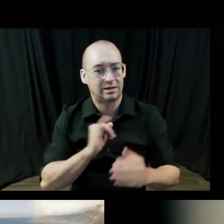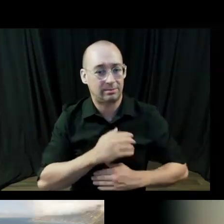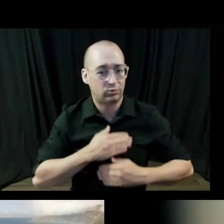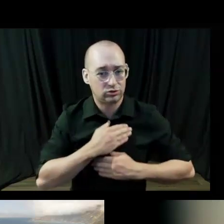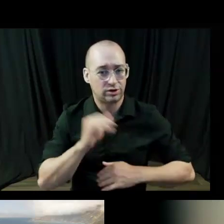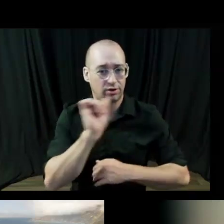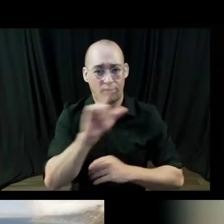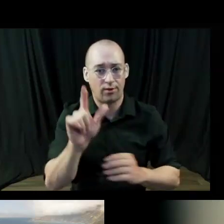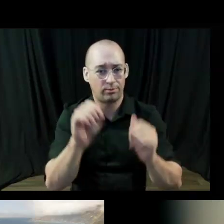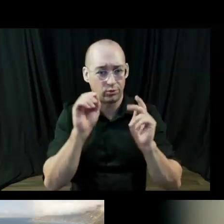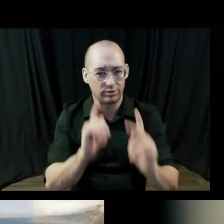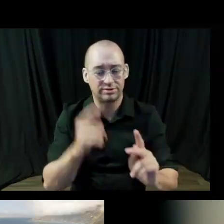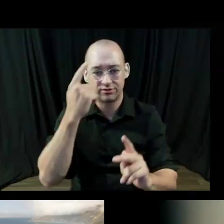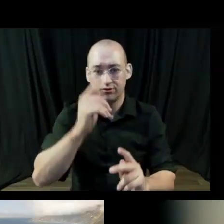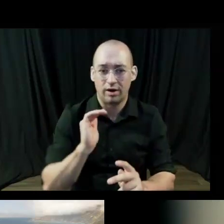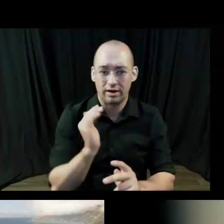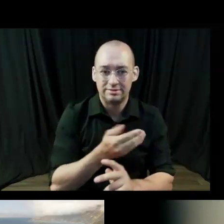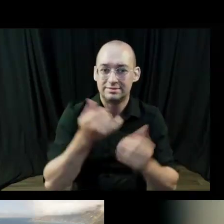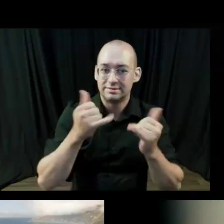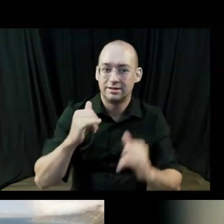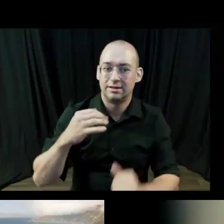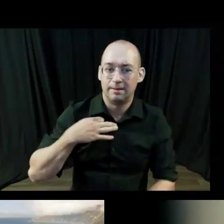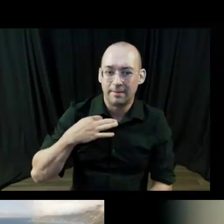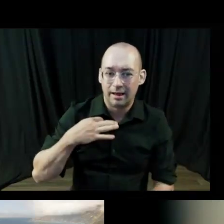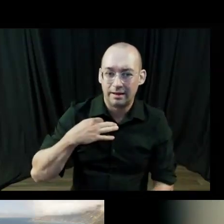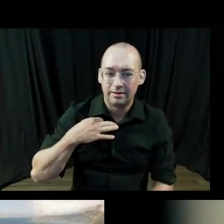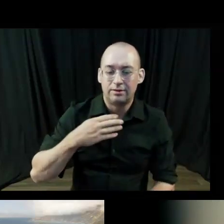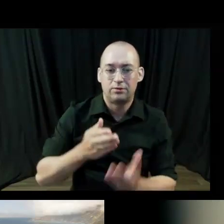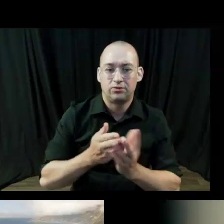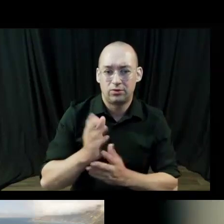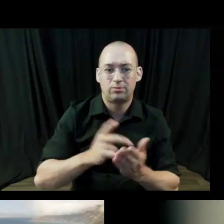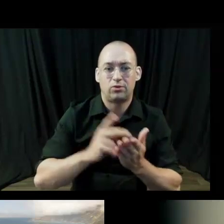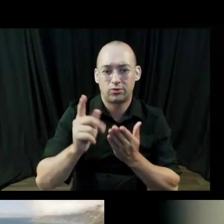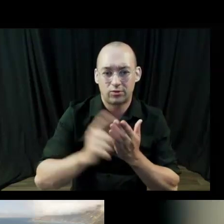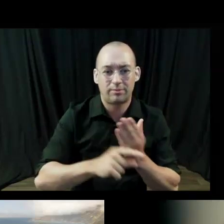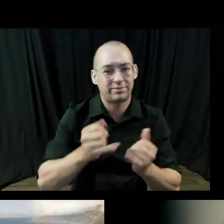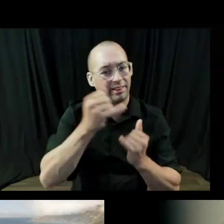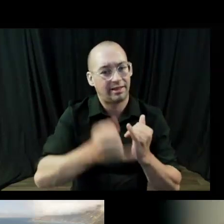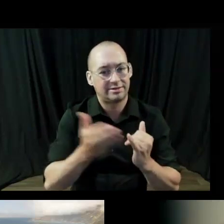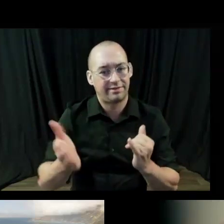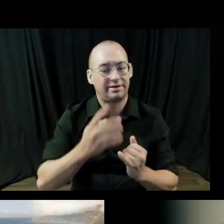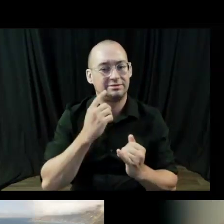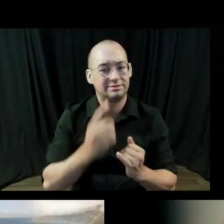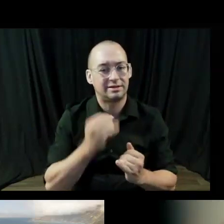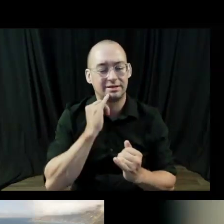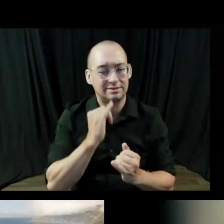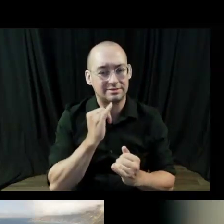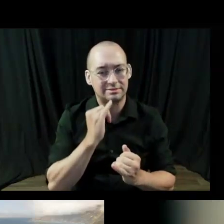to still apply through a program. And the last thing I would say, if we can make the progress,